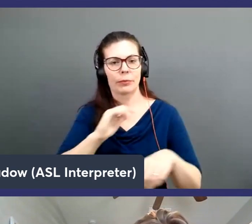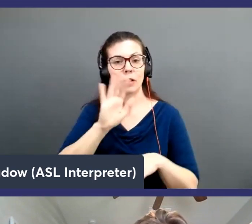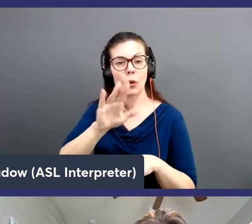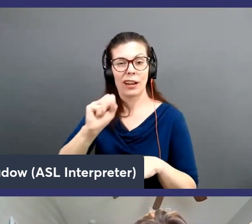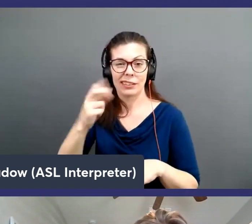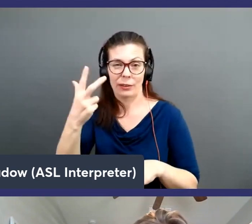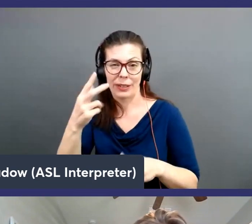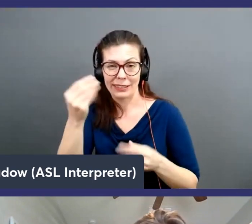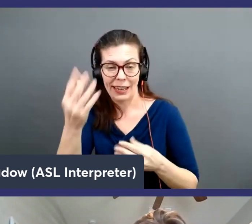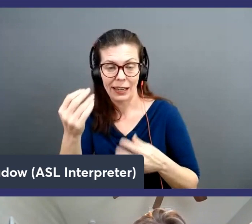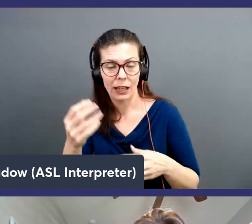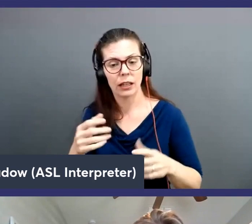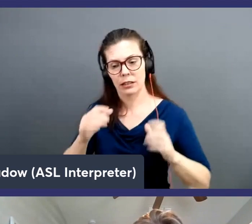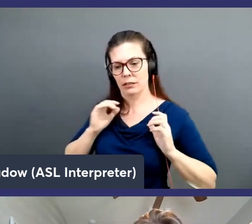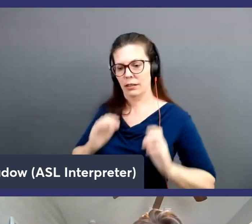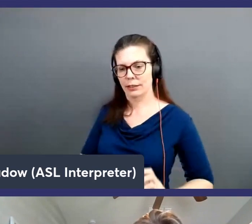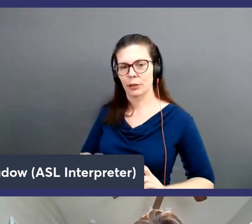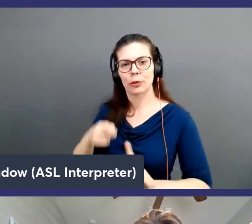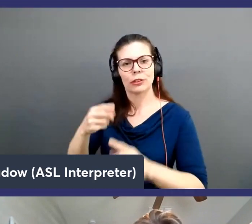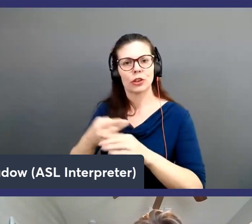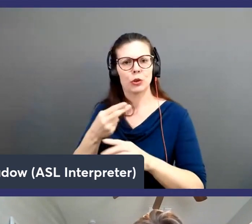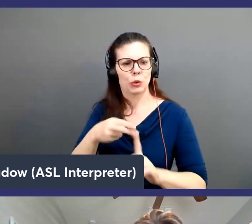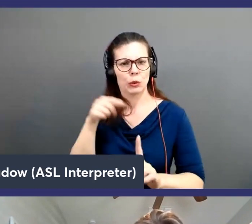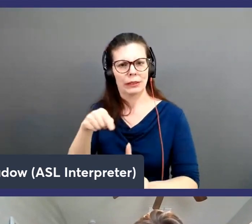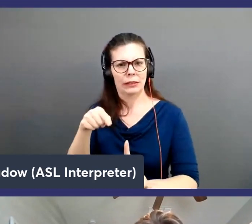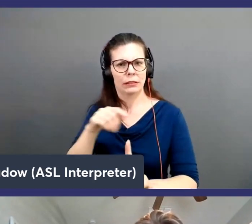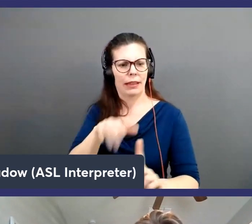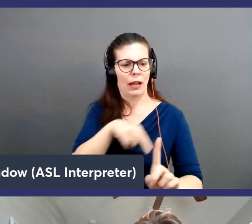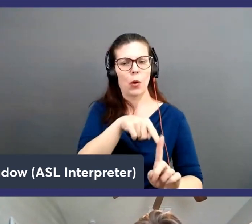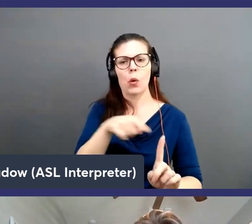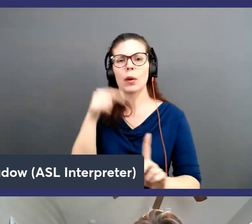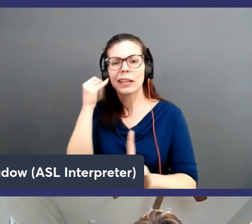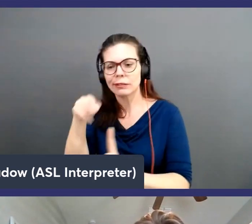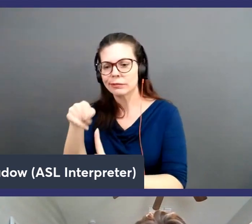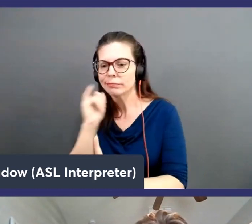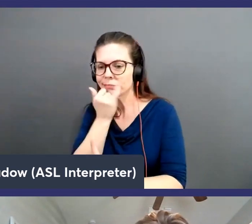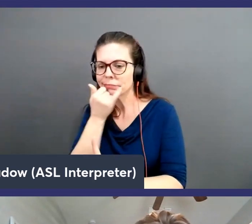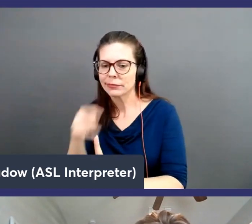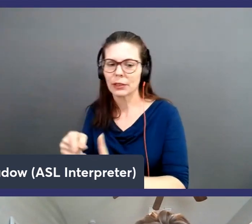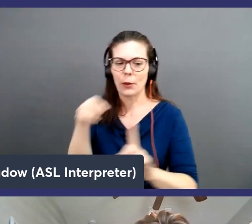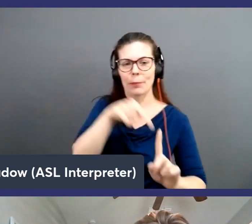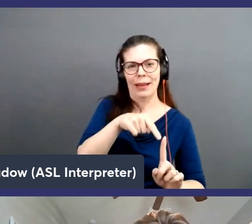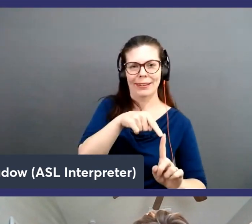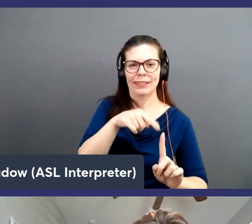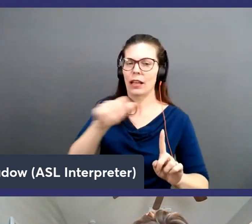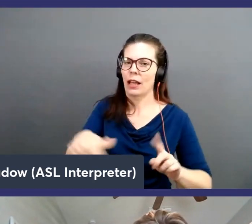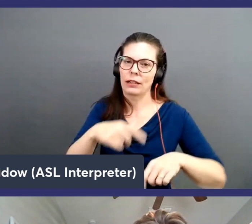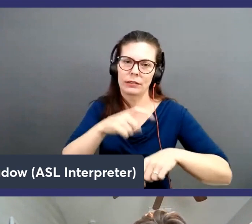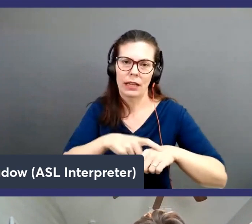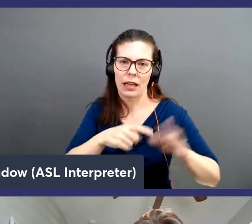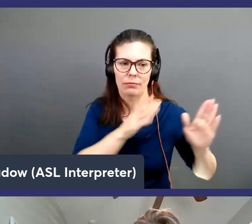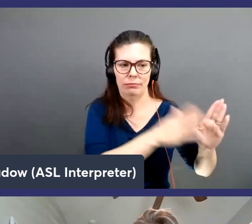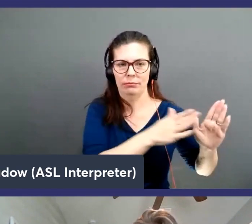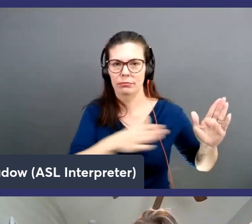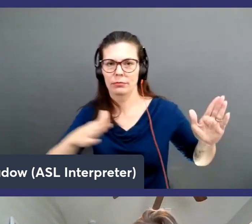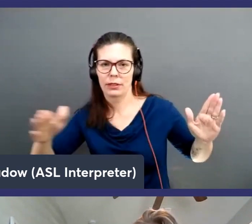and customers can use that backup to restore it to any specified point in time in the last 35 days